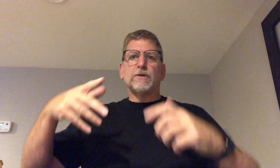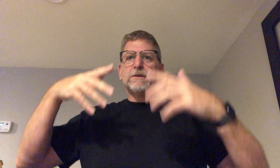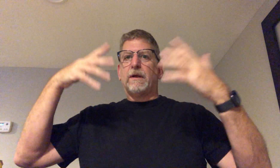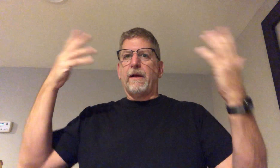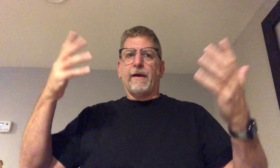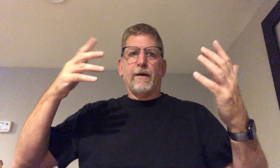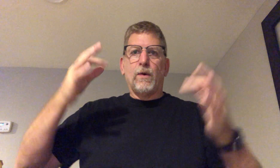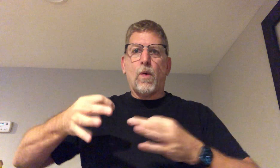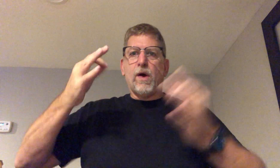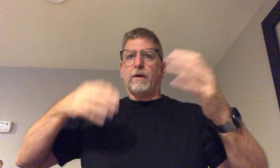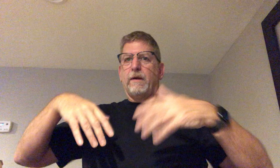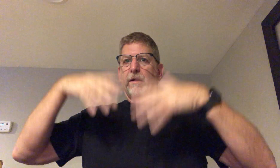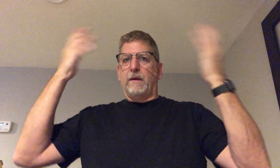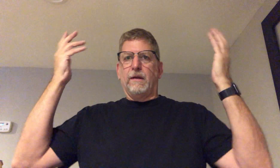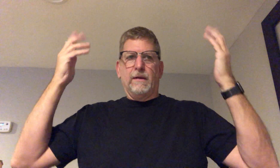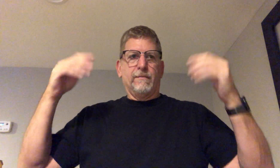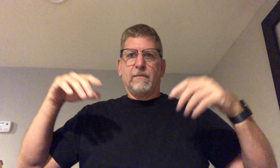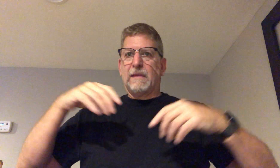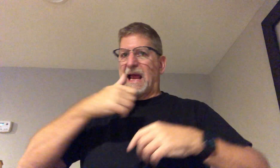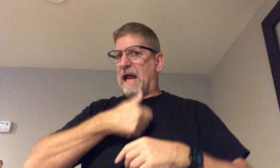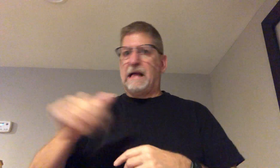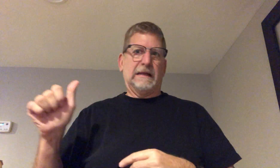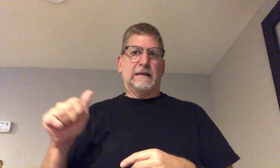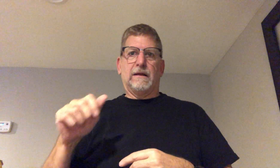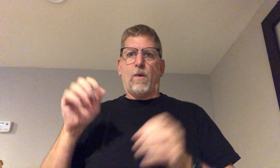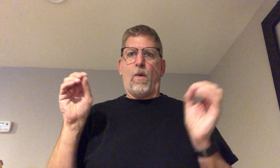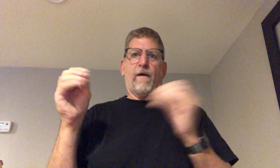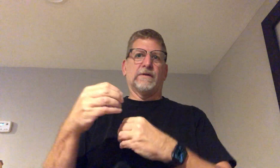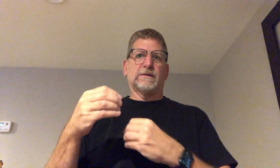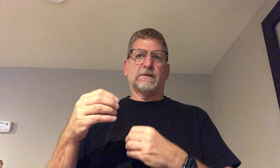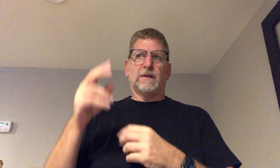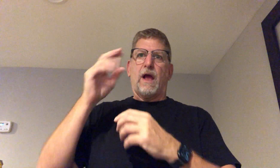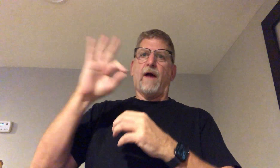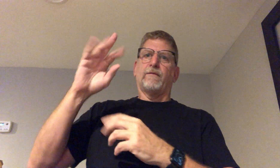vice presidency, in the courtroom or any office of